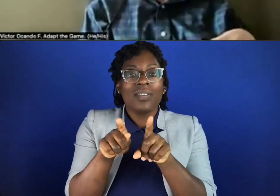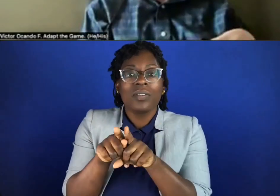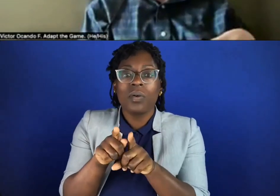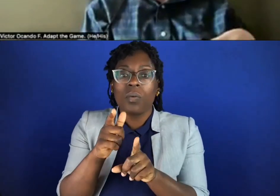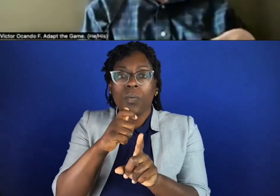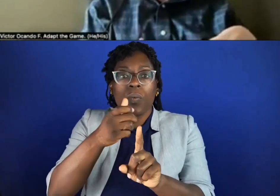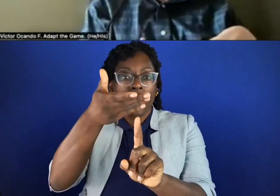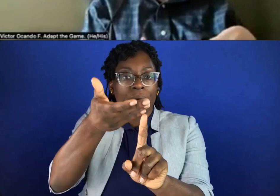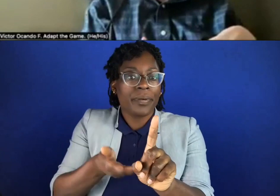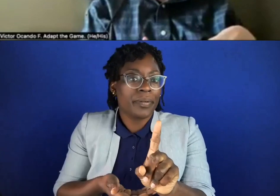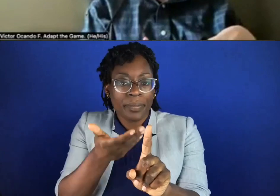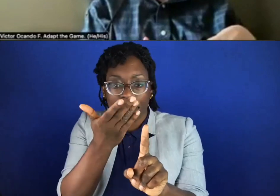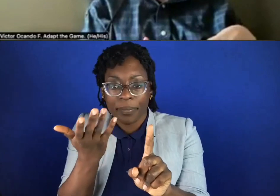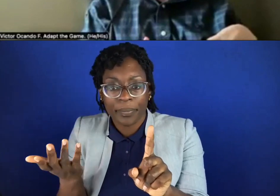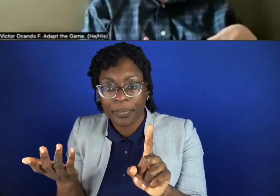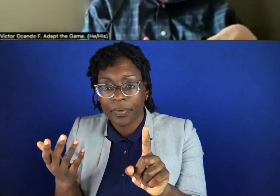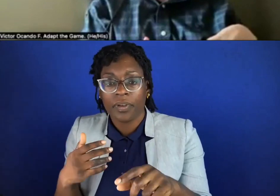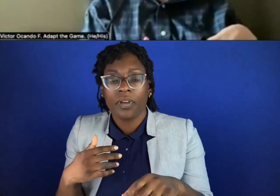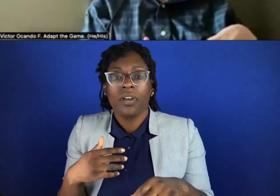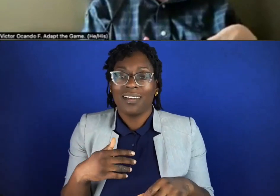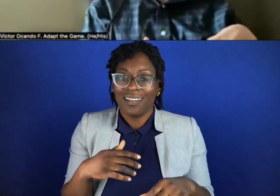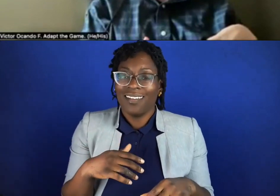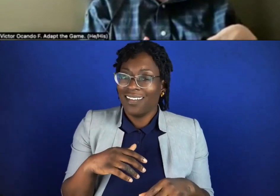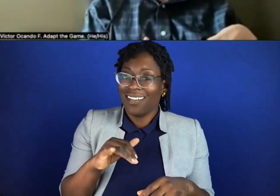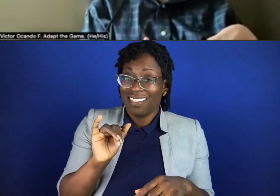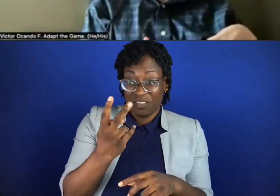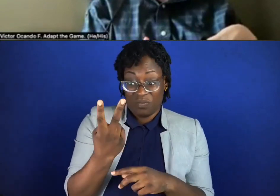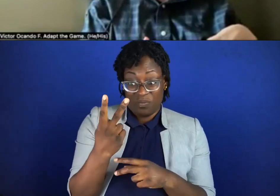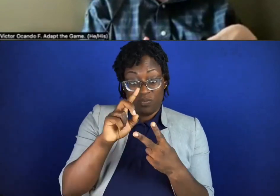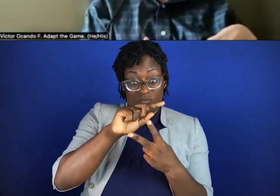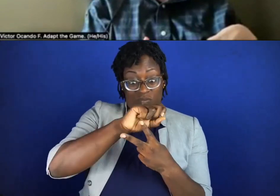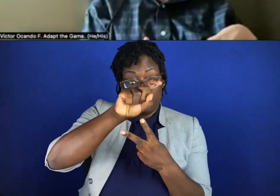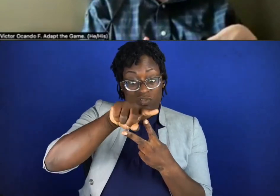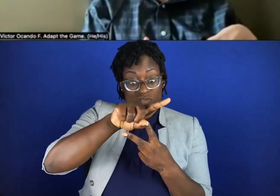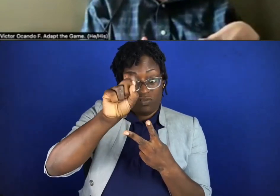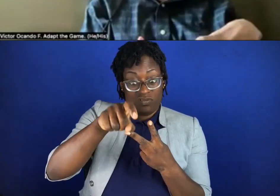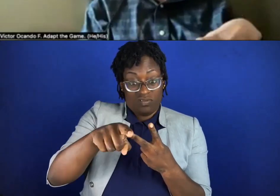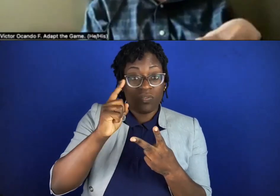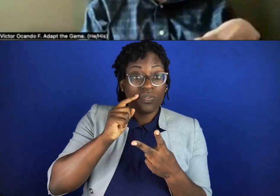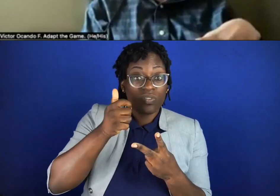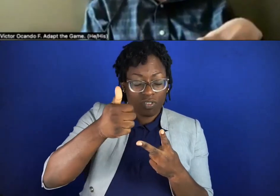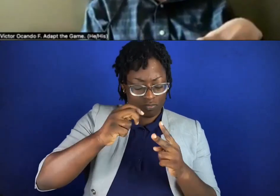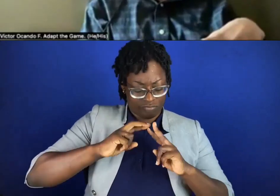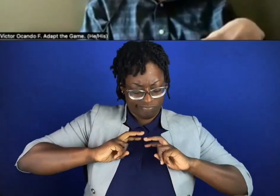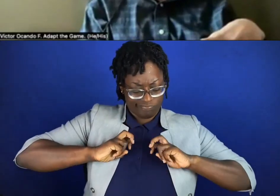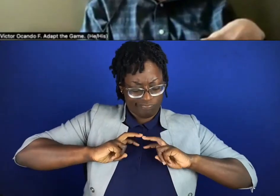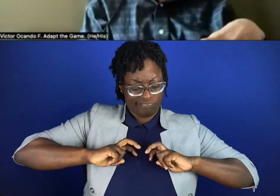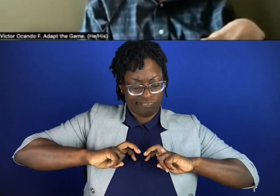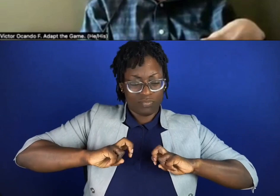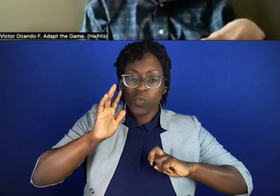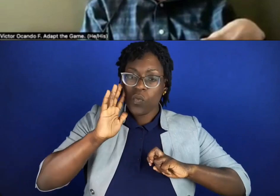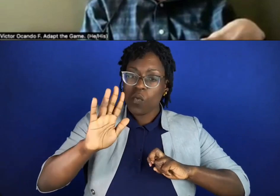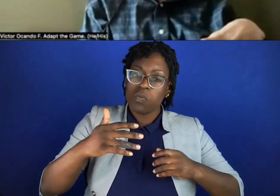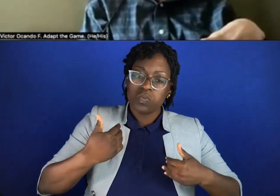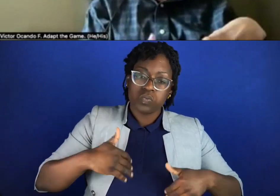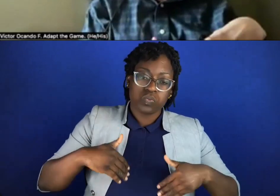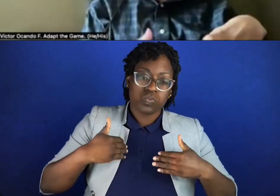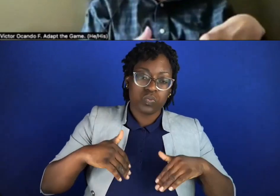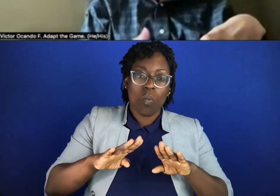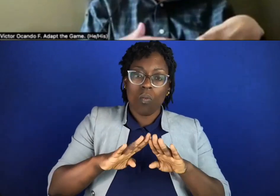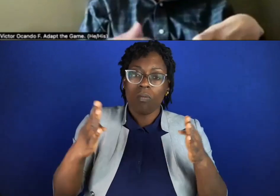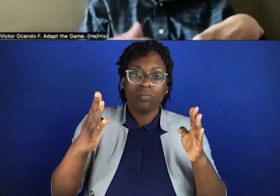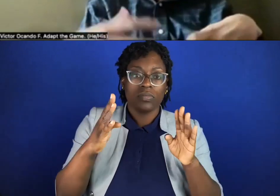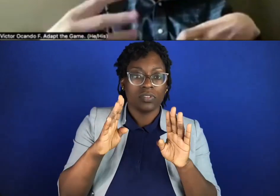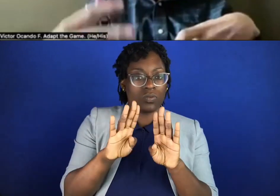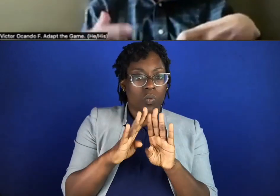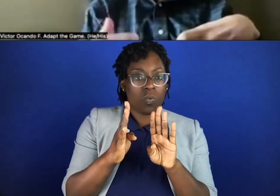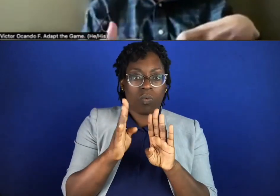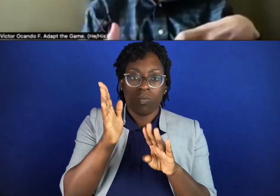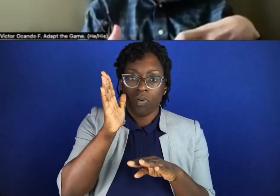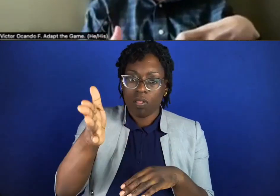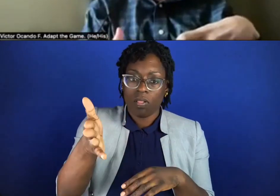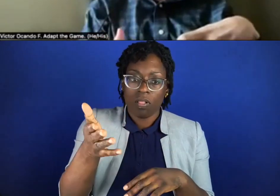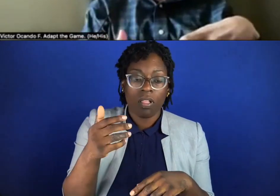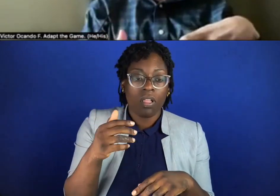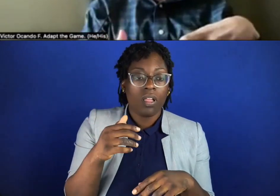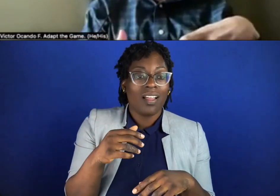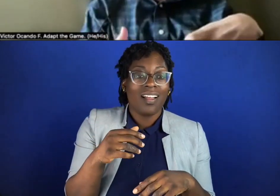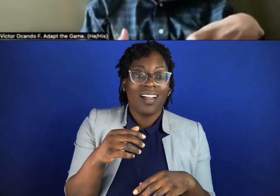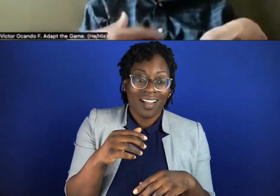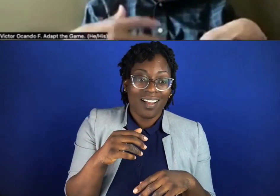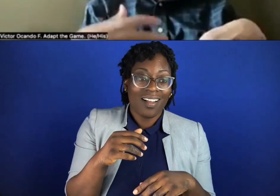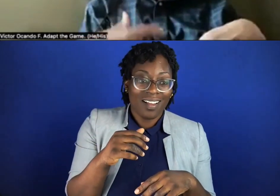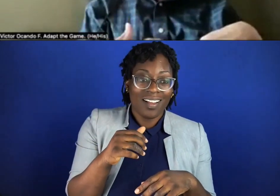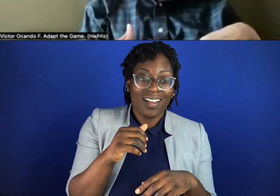but also who are you and that will open the doors. Not only talk about your business but